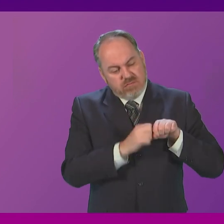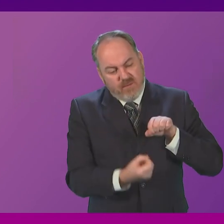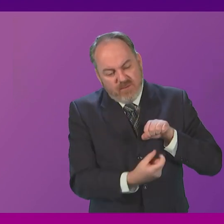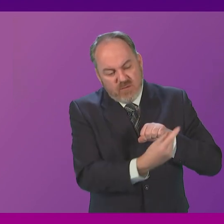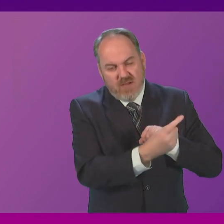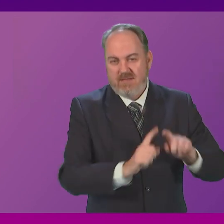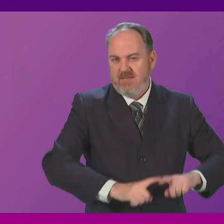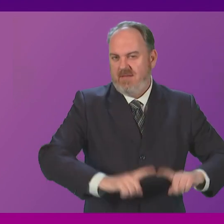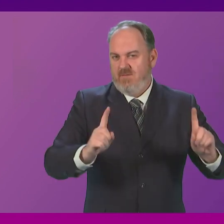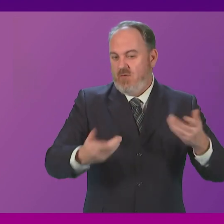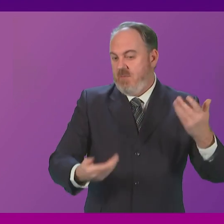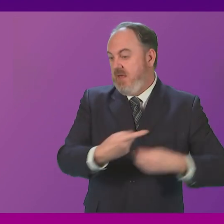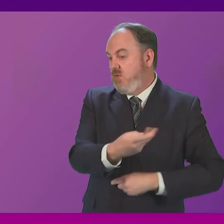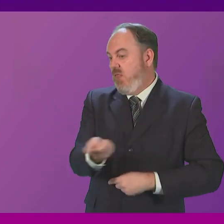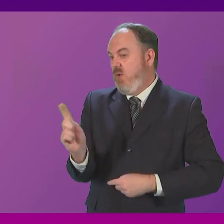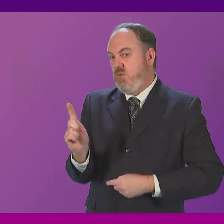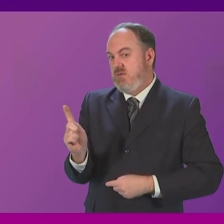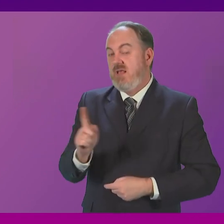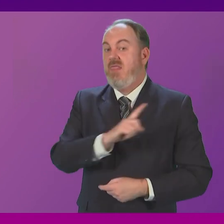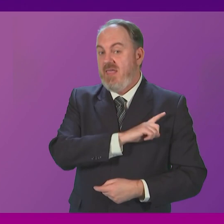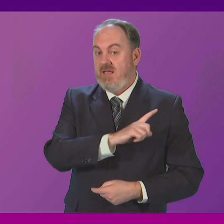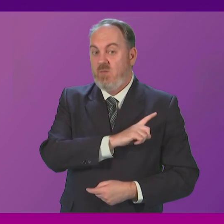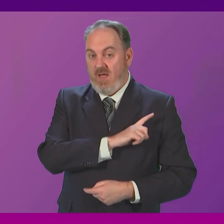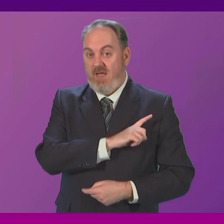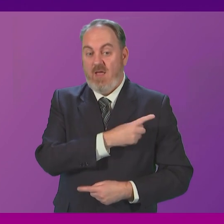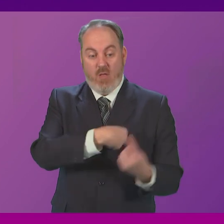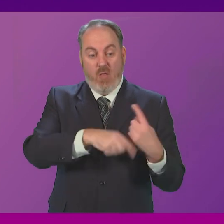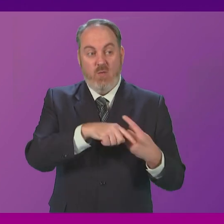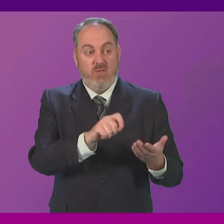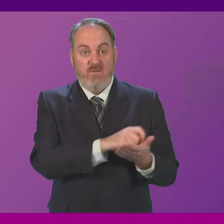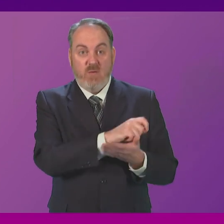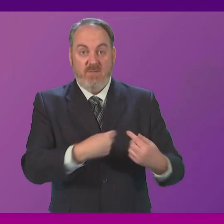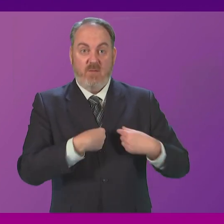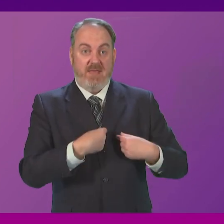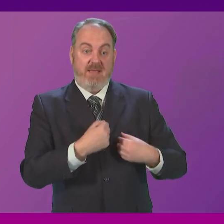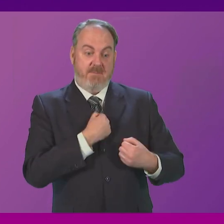about bringing to the fore the priorities of the constituents who sent us all here to this place.